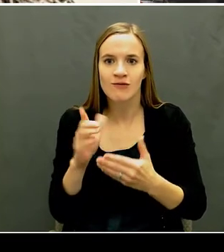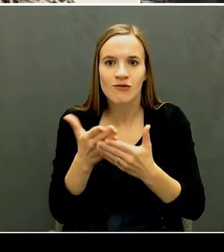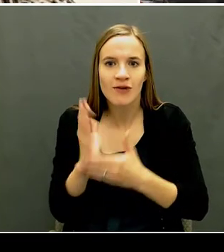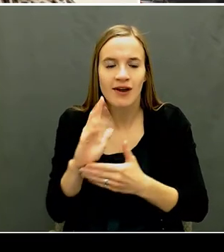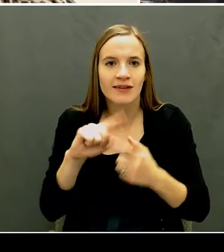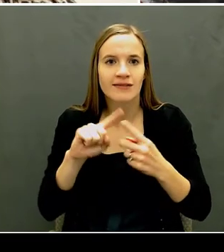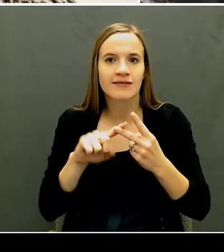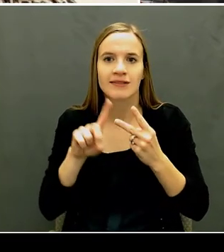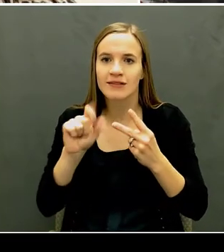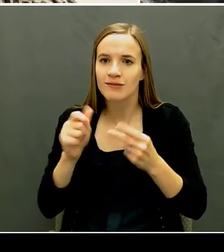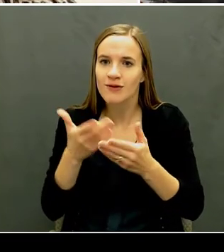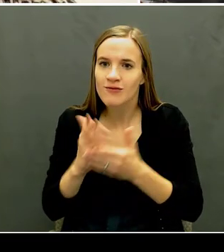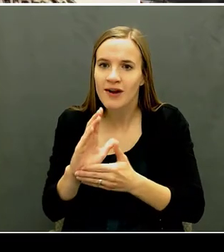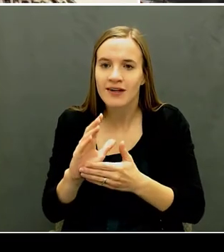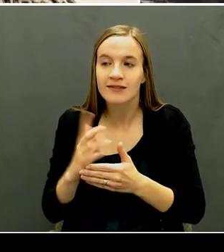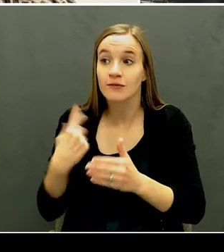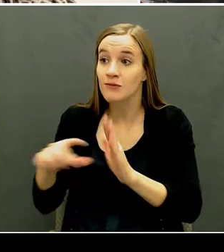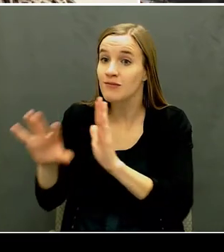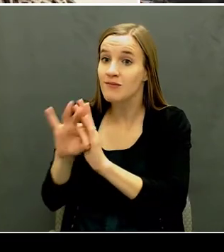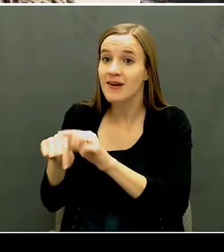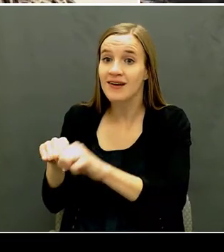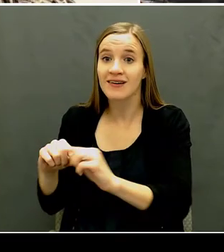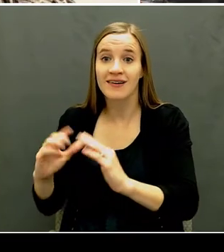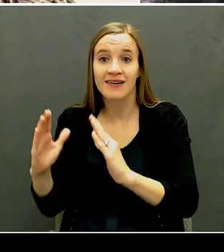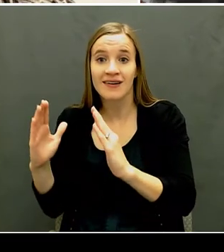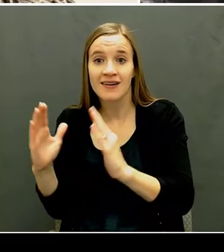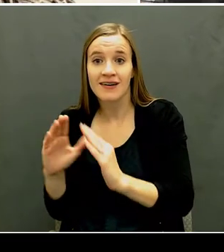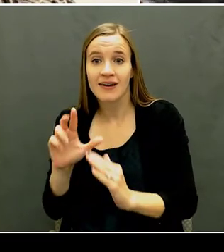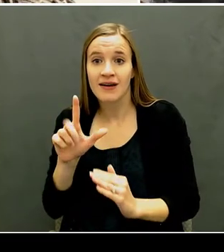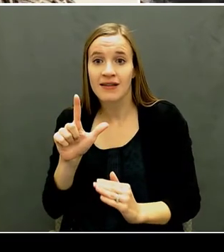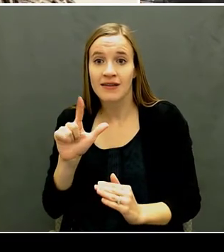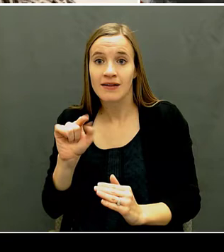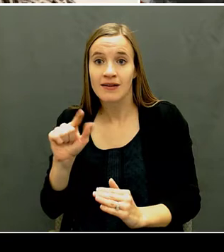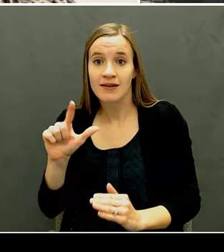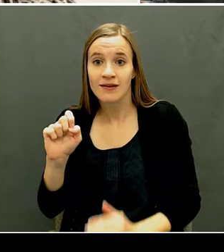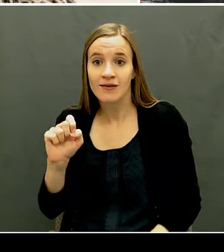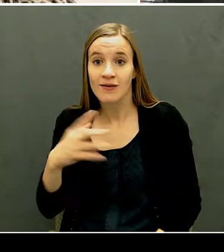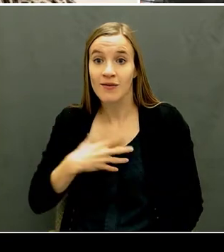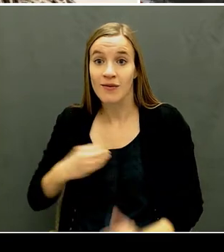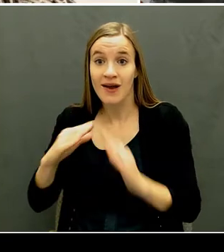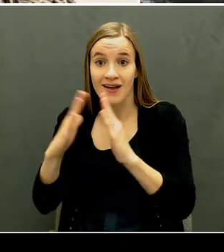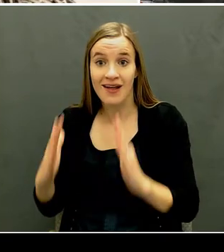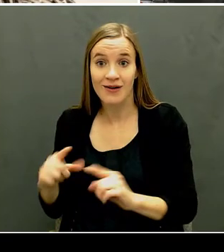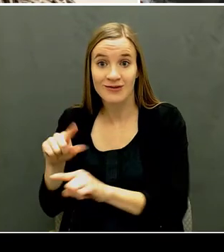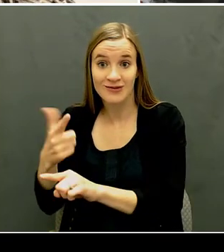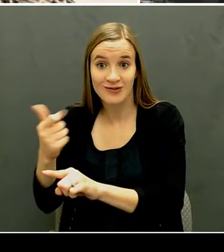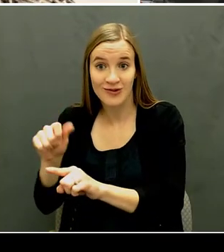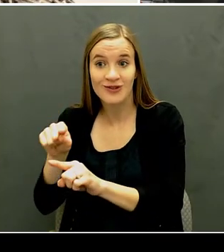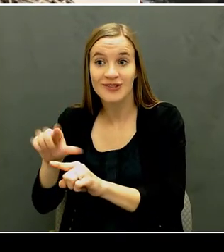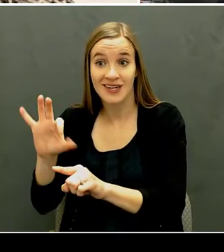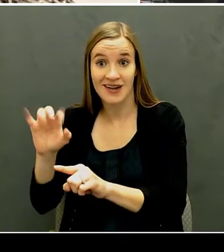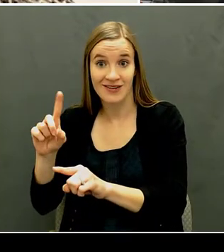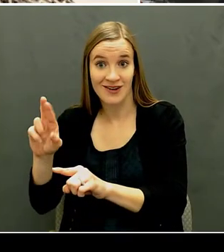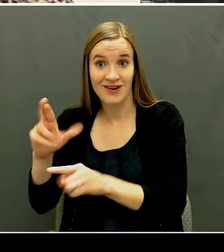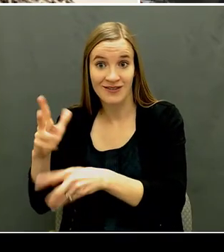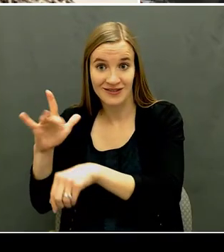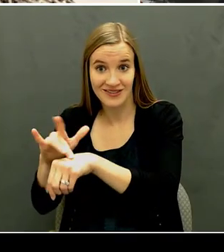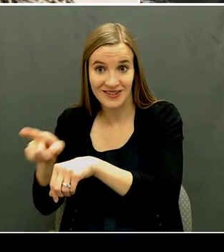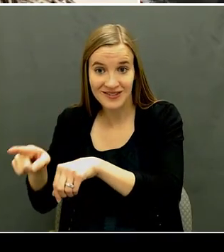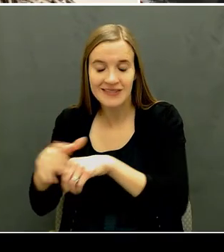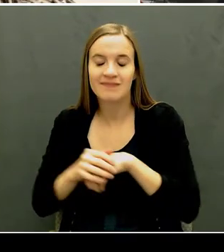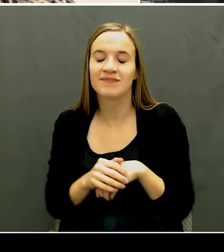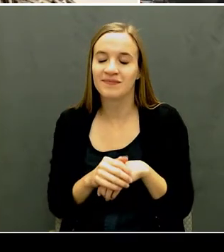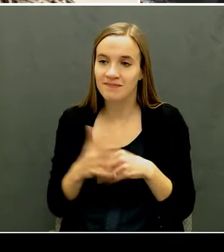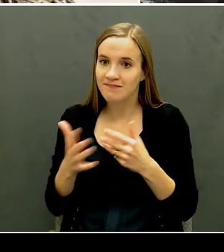House in Georgia where FDR went, you know, so we picked all those locations. We had all these